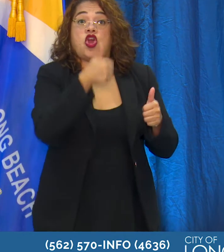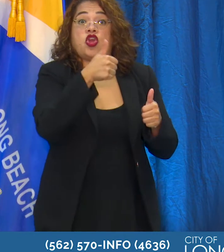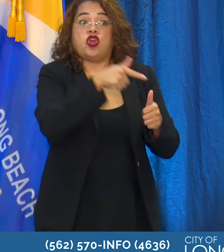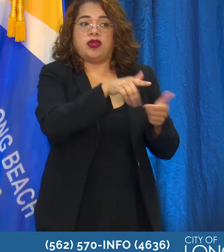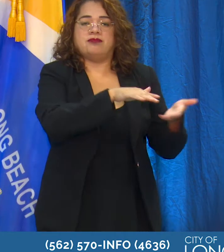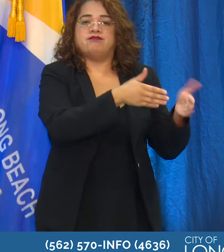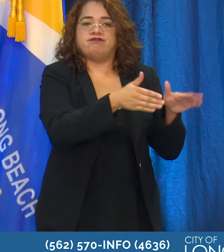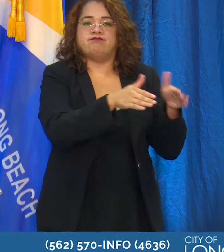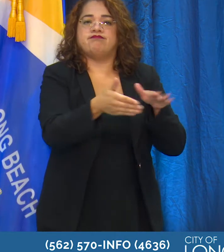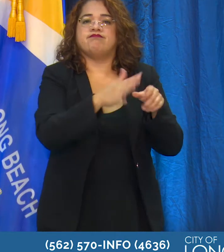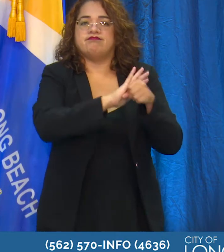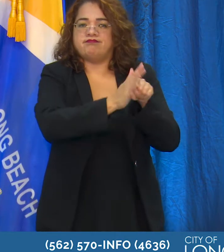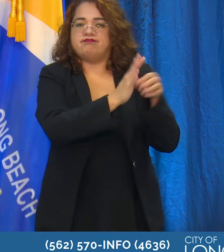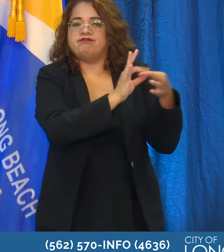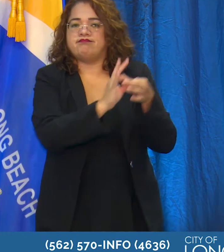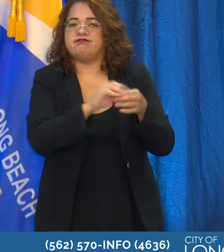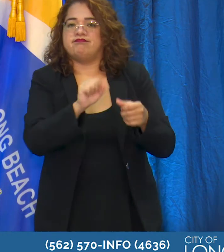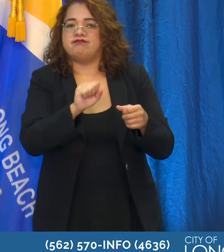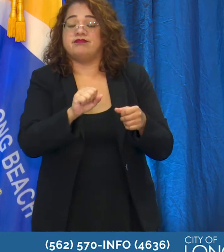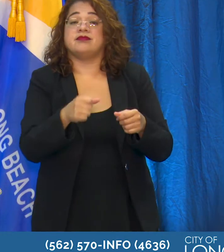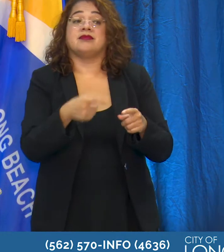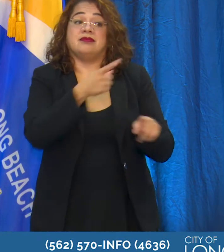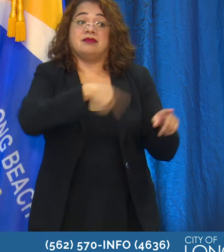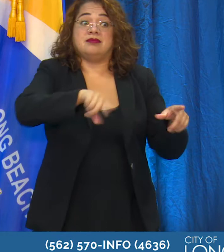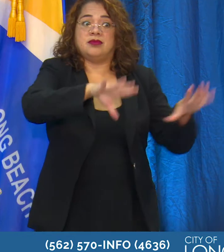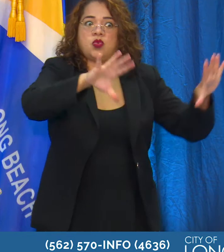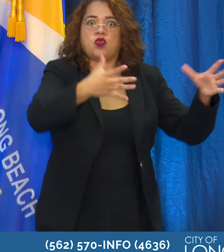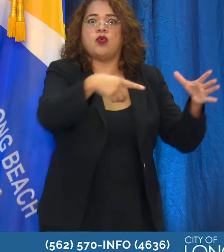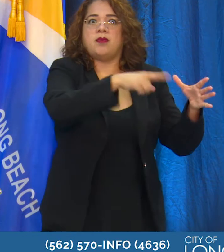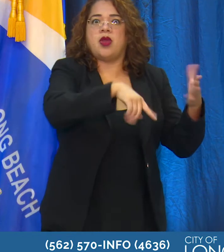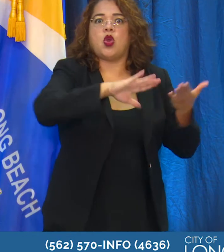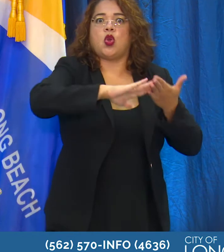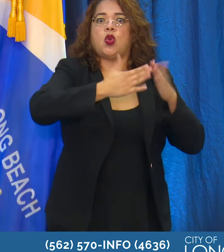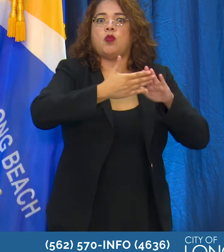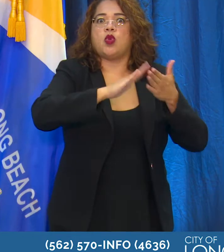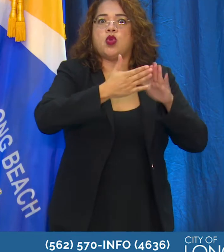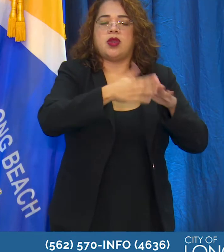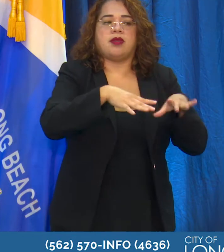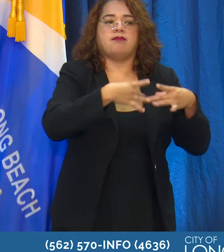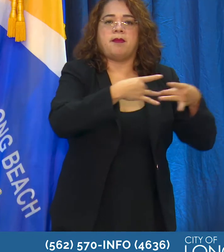And so I think what it tells us is that we just need to continue to be really vigilant about the work that we're doing.